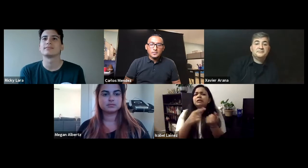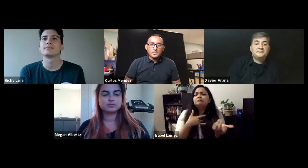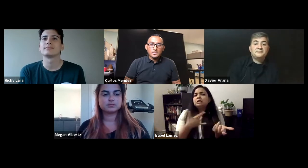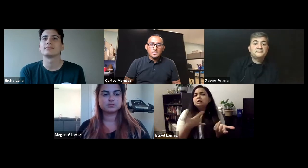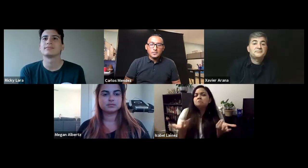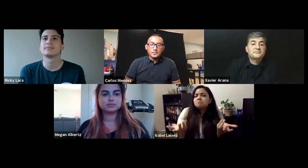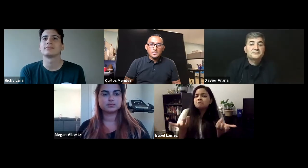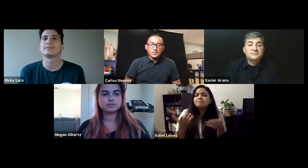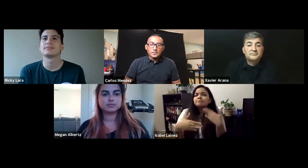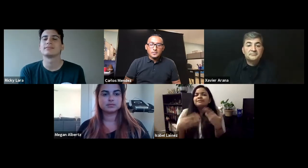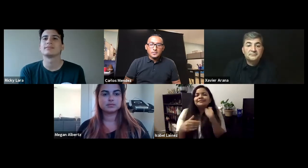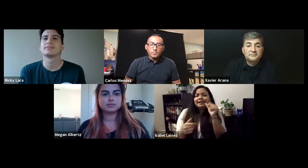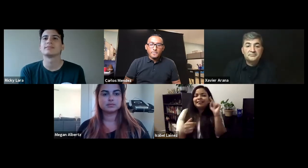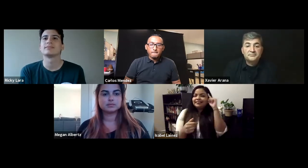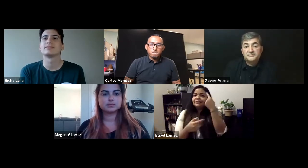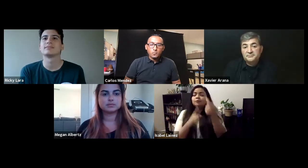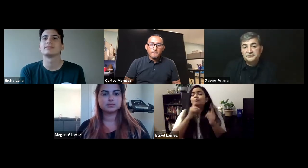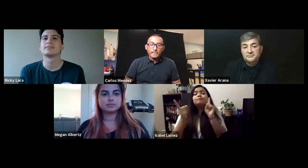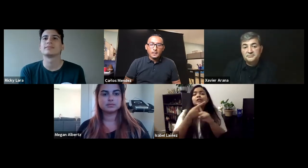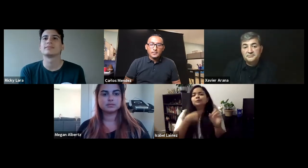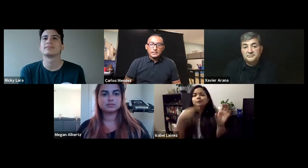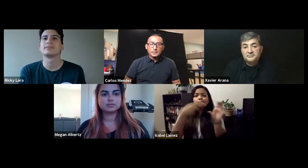I met a few people, and I felt like...